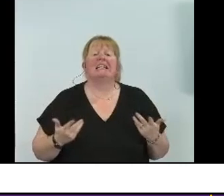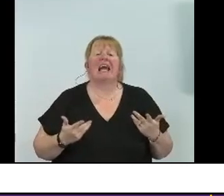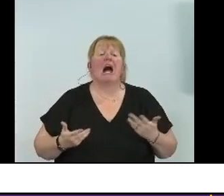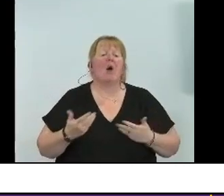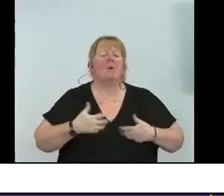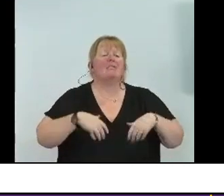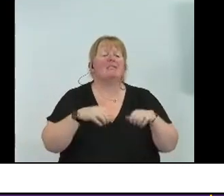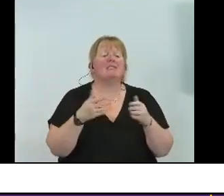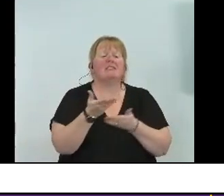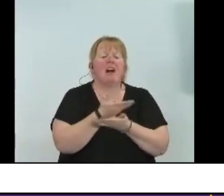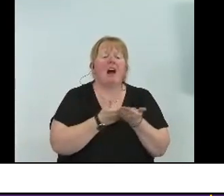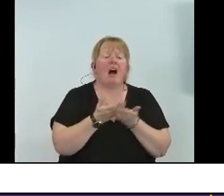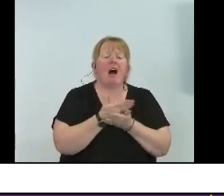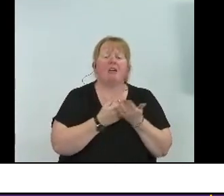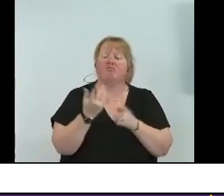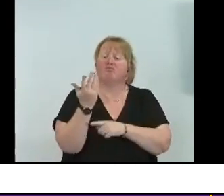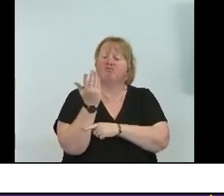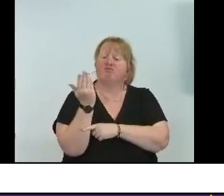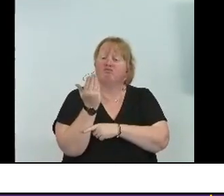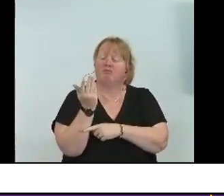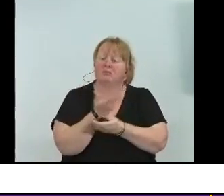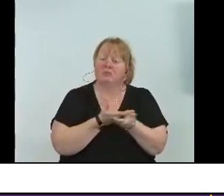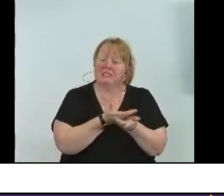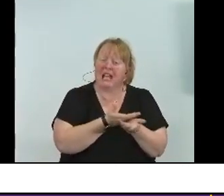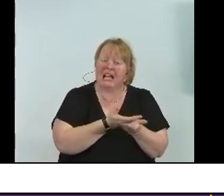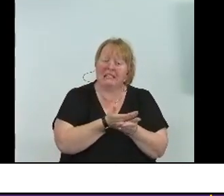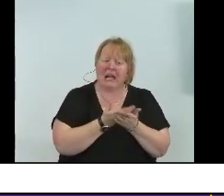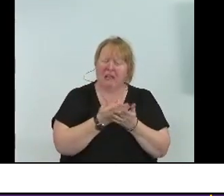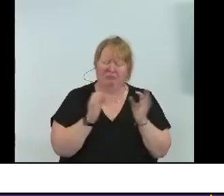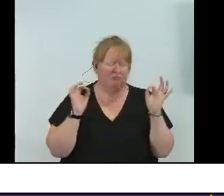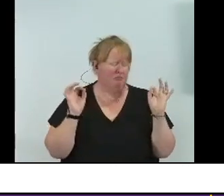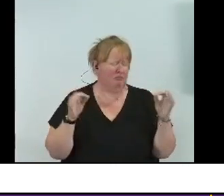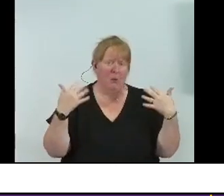I think, well, what we're going to be talking about is a brilliant range,